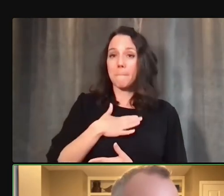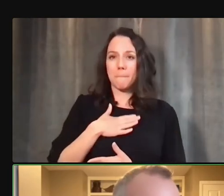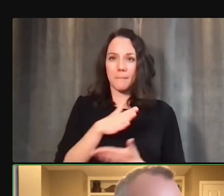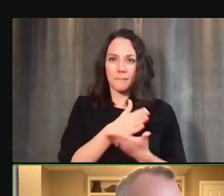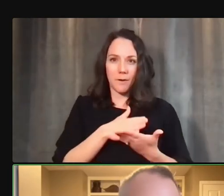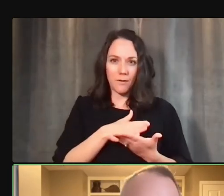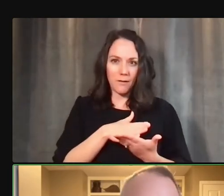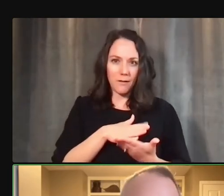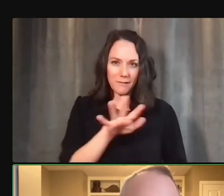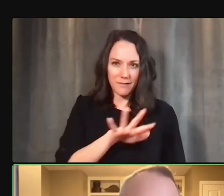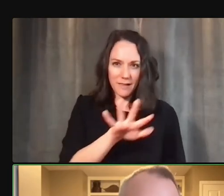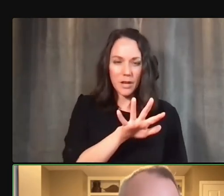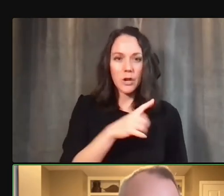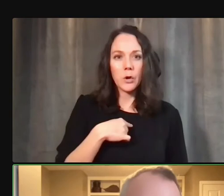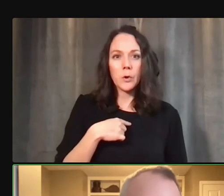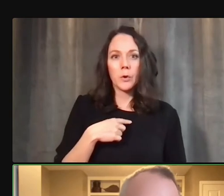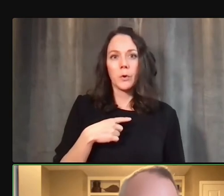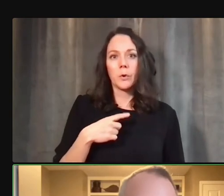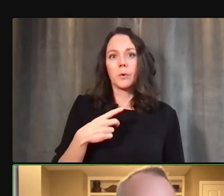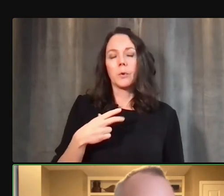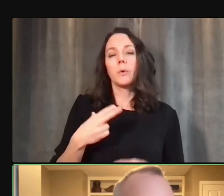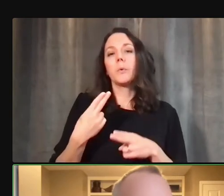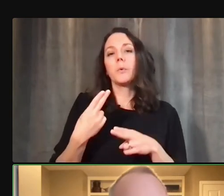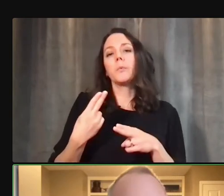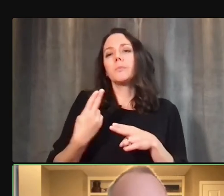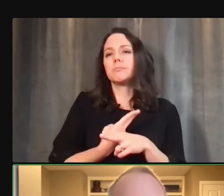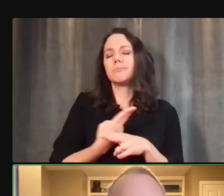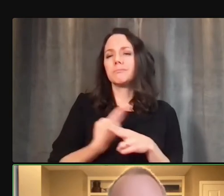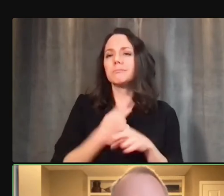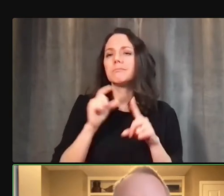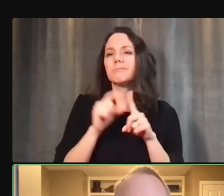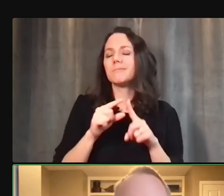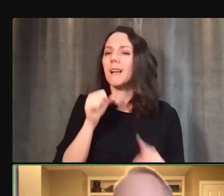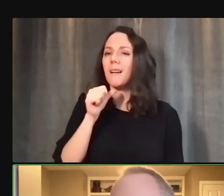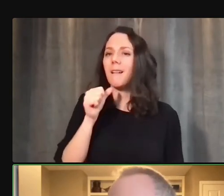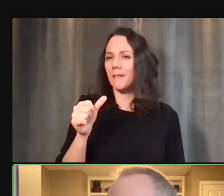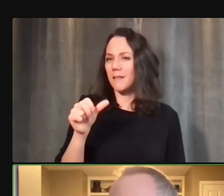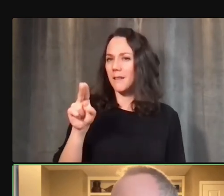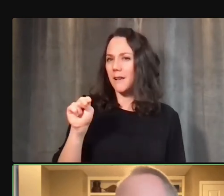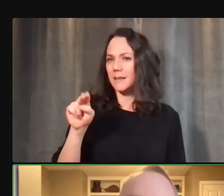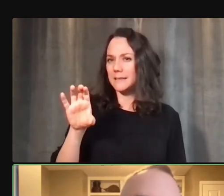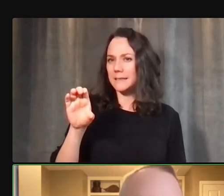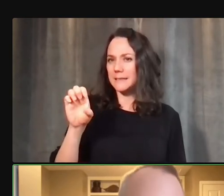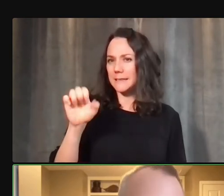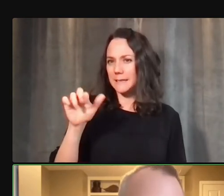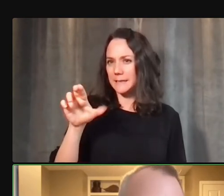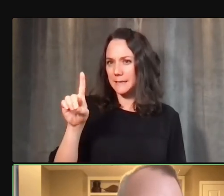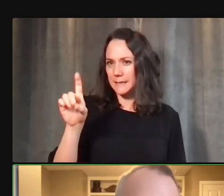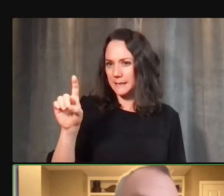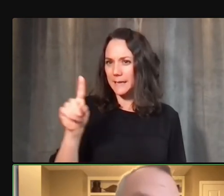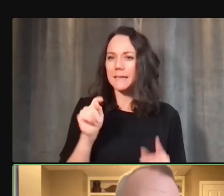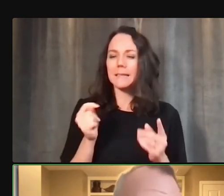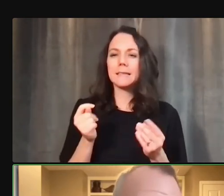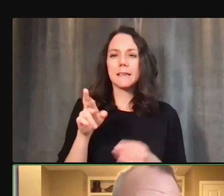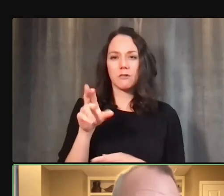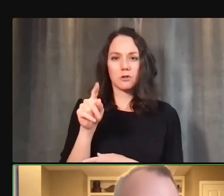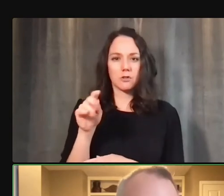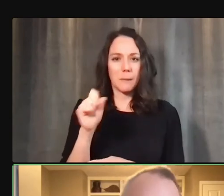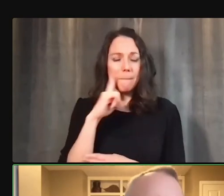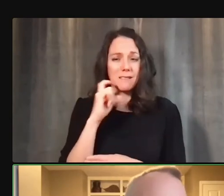we use the term unseated territories to refer to the fact that there are hundreds of First Nations, Indigenous communities.